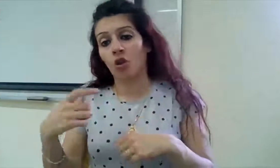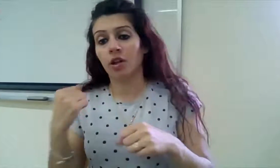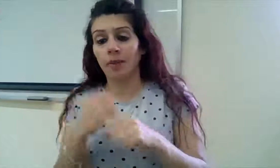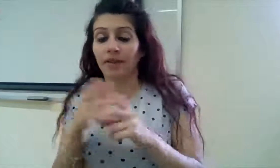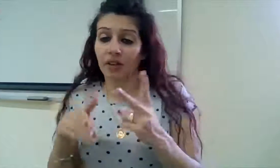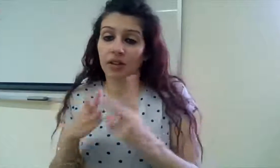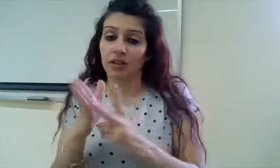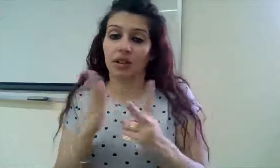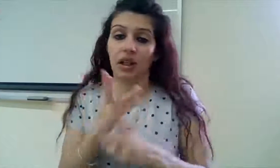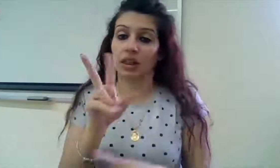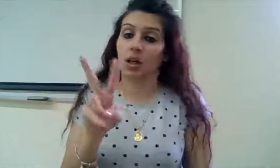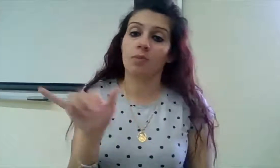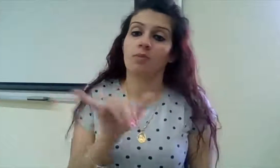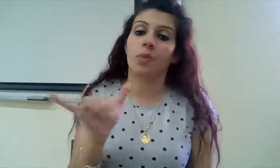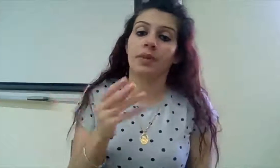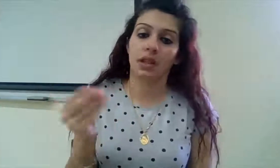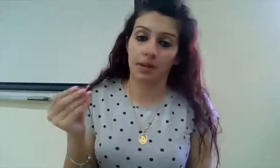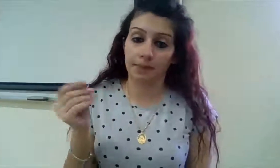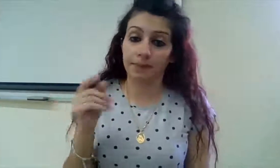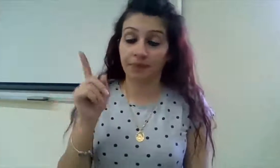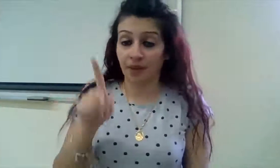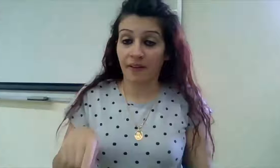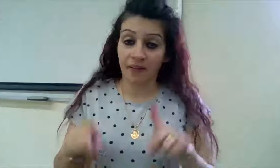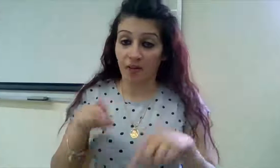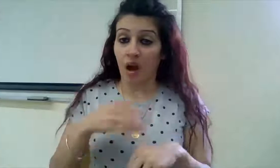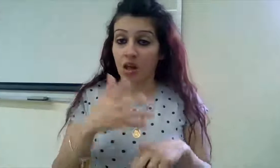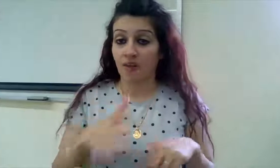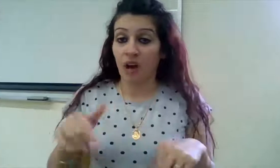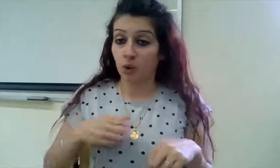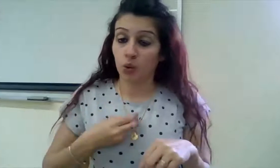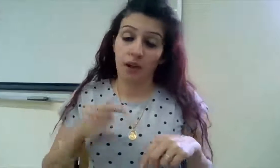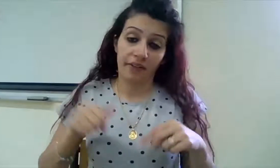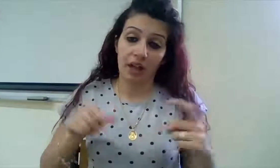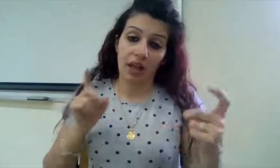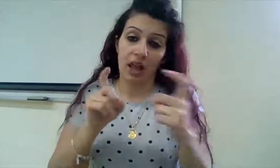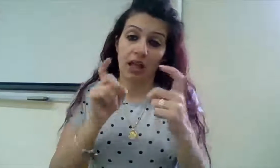additional instances of Kovan all around the world that were prepared in those